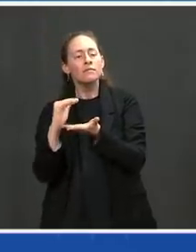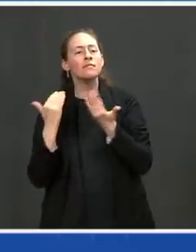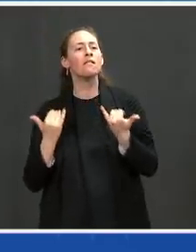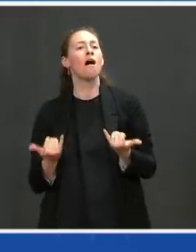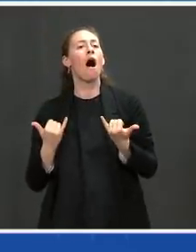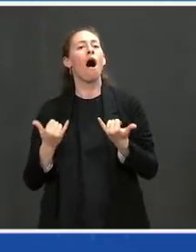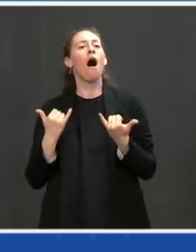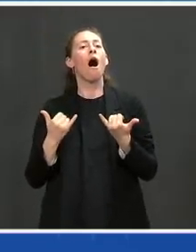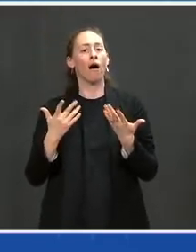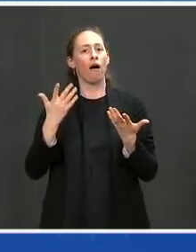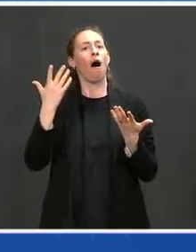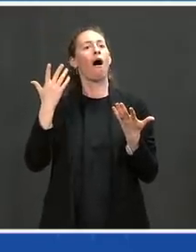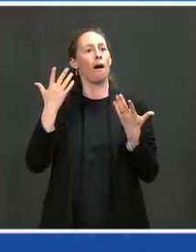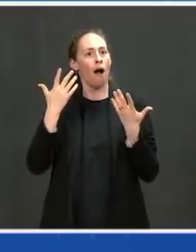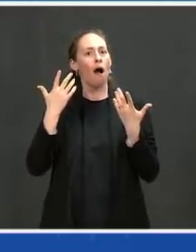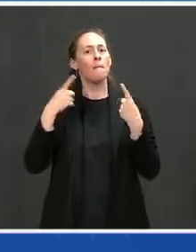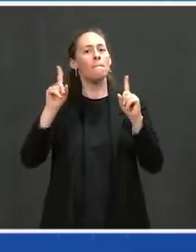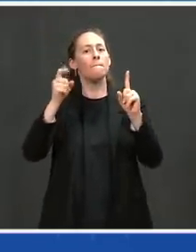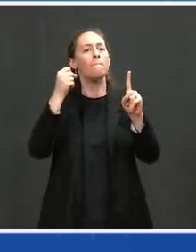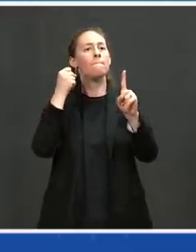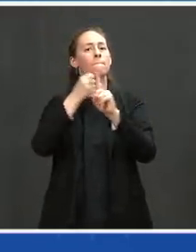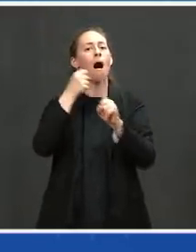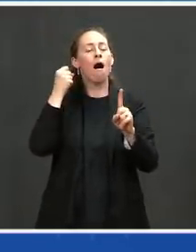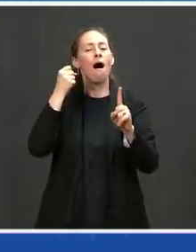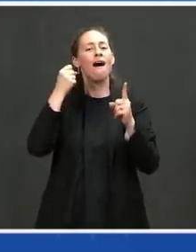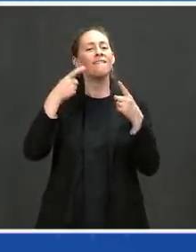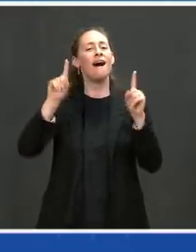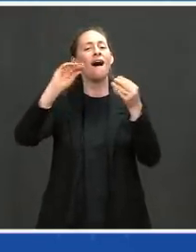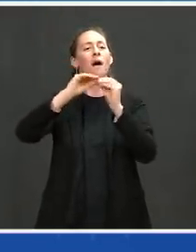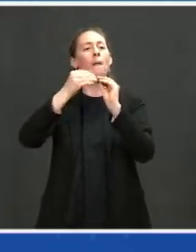the number has fallen below the pre-pandemic high.